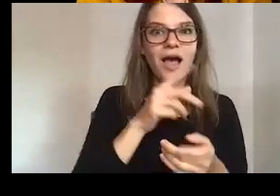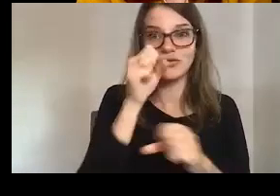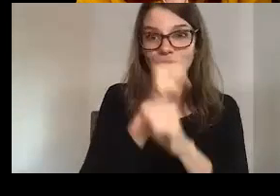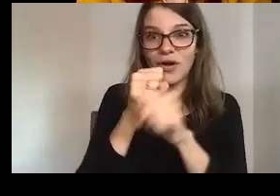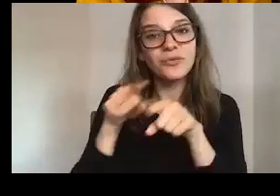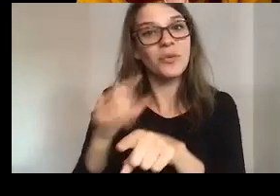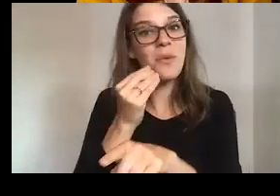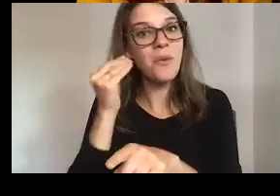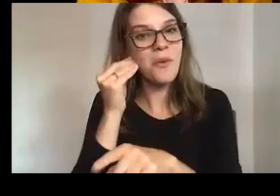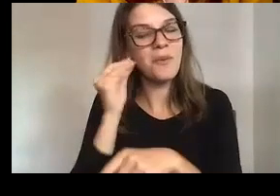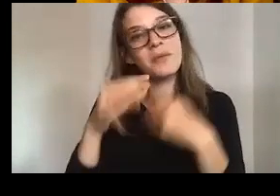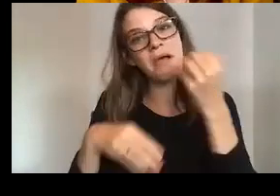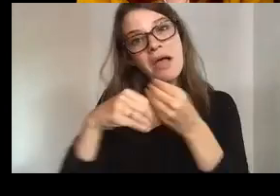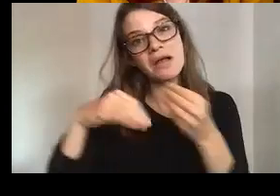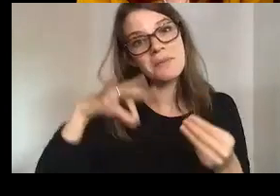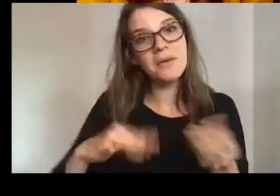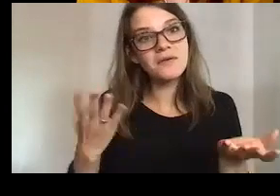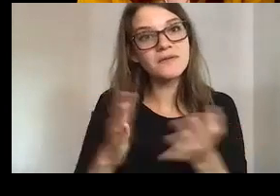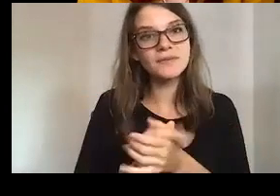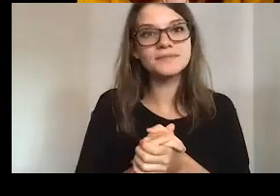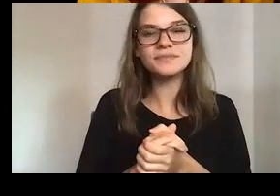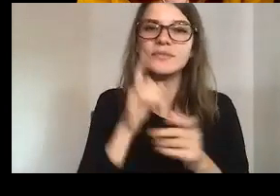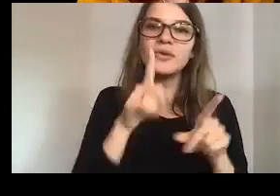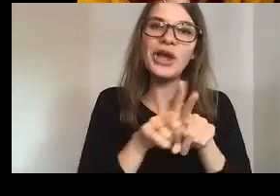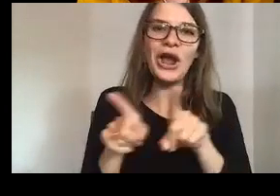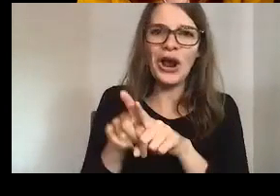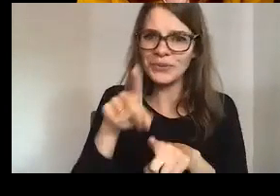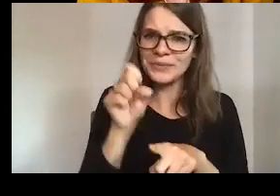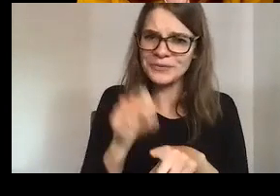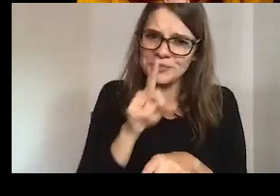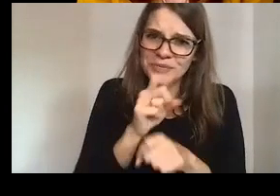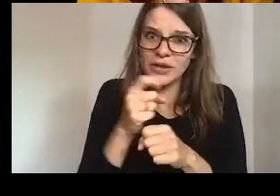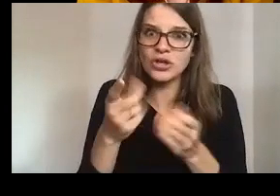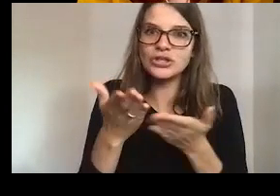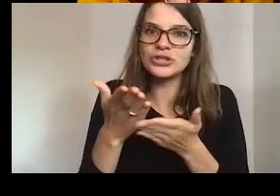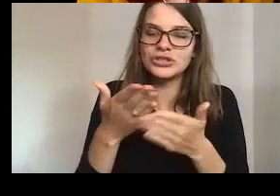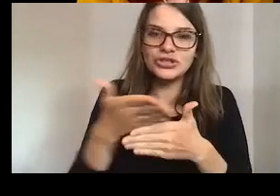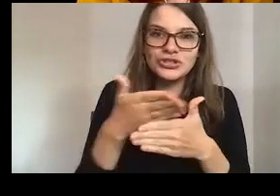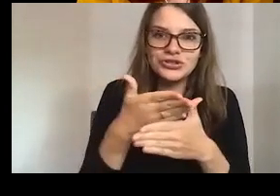be an added benefit and also you're really able to bring your expertise and your child and your